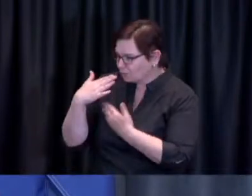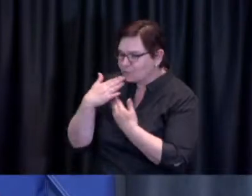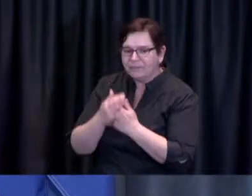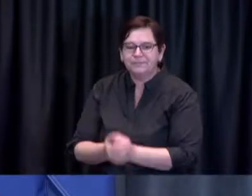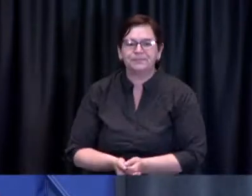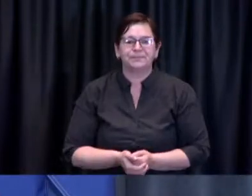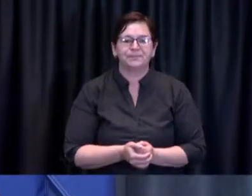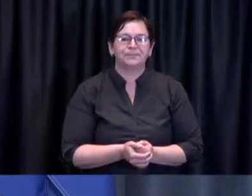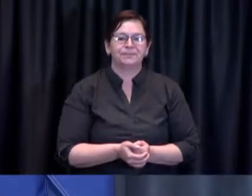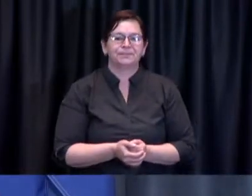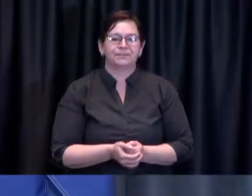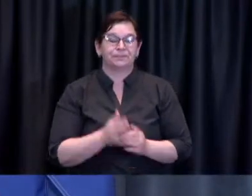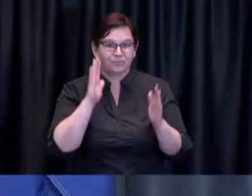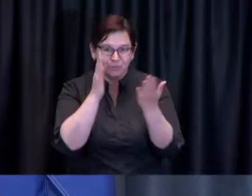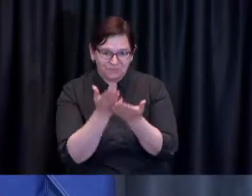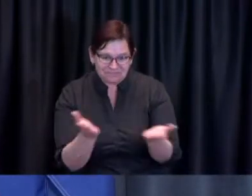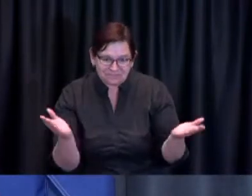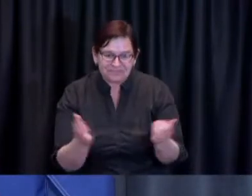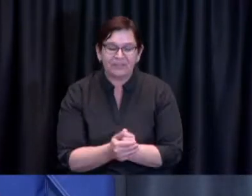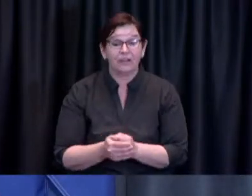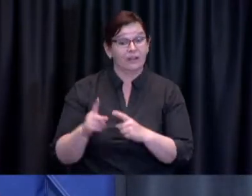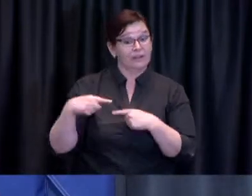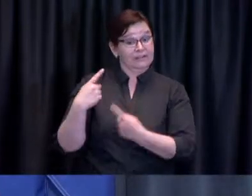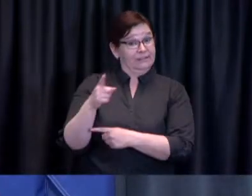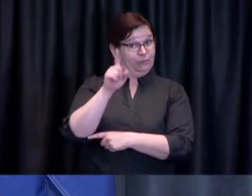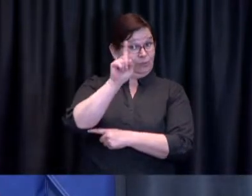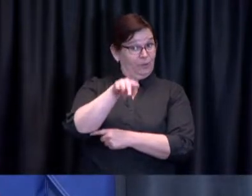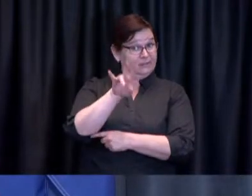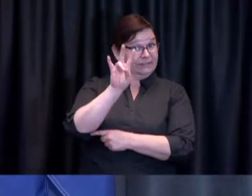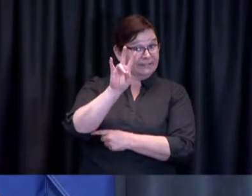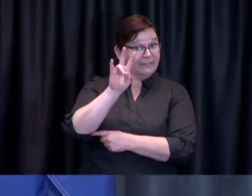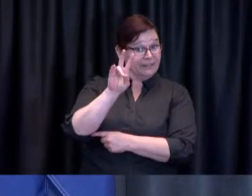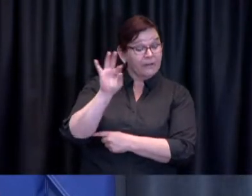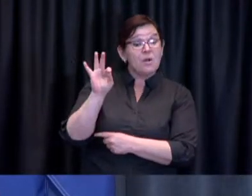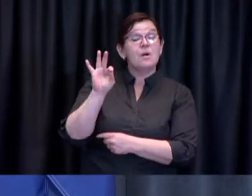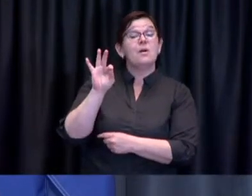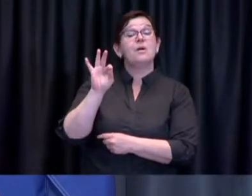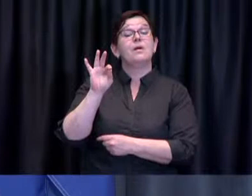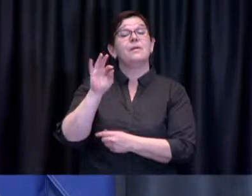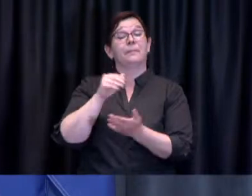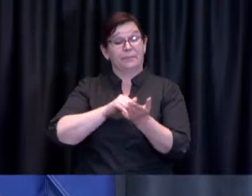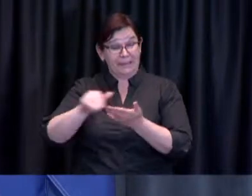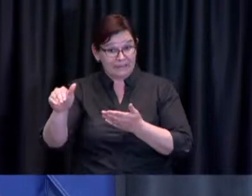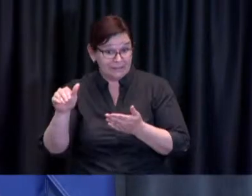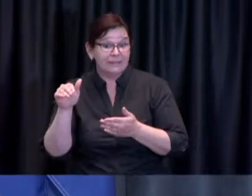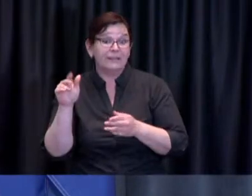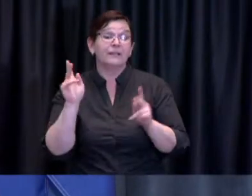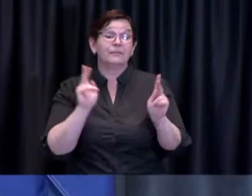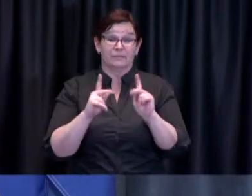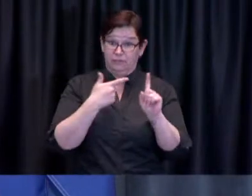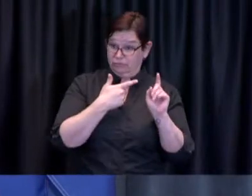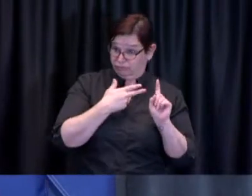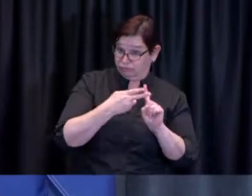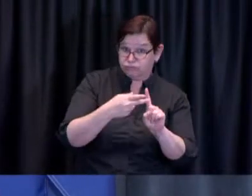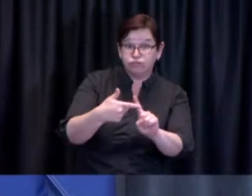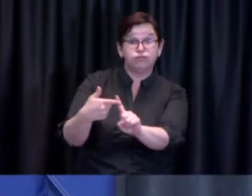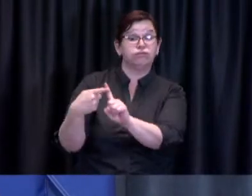To date more than 1.79 million doses of COVID-19 vaccine have been administered in Toronto with